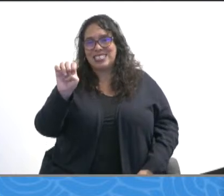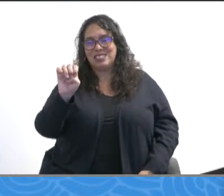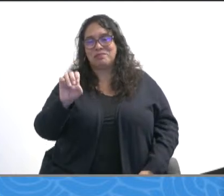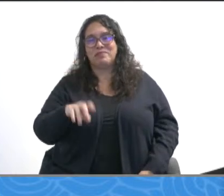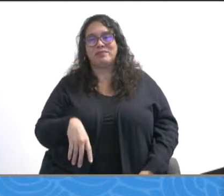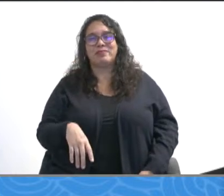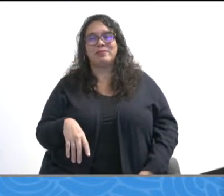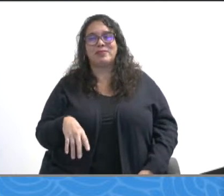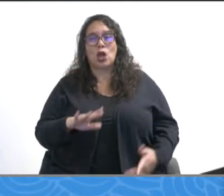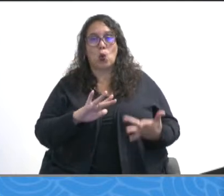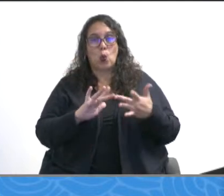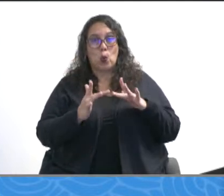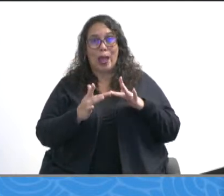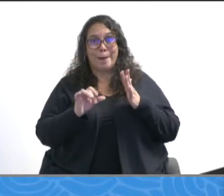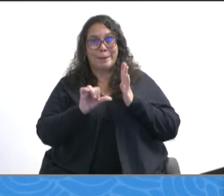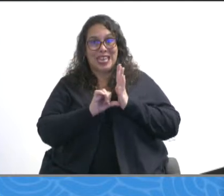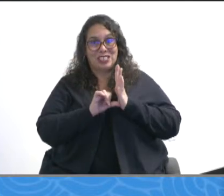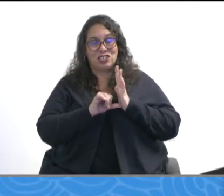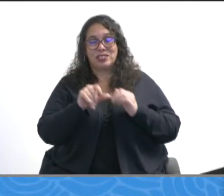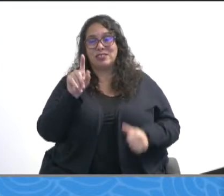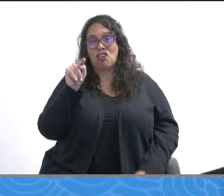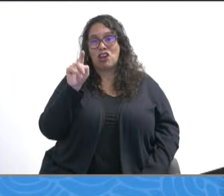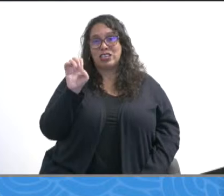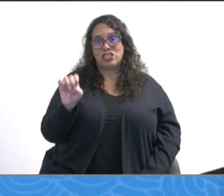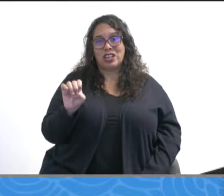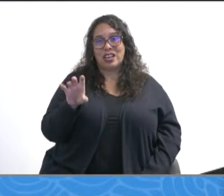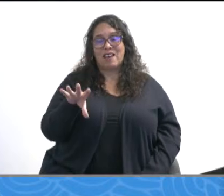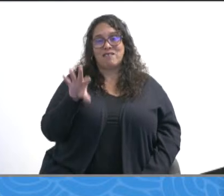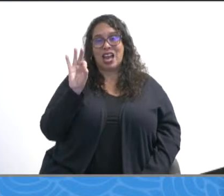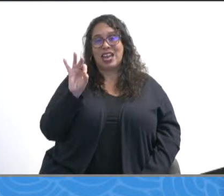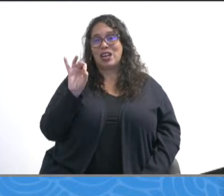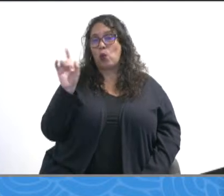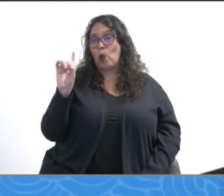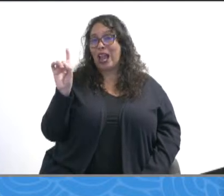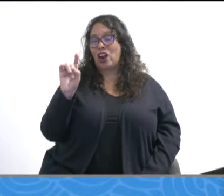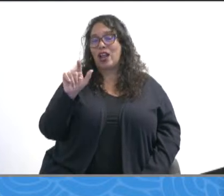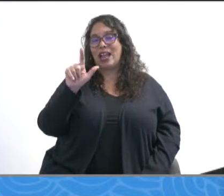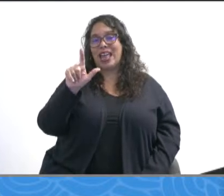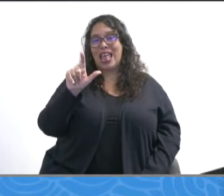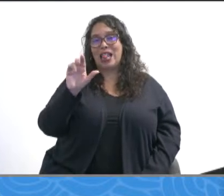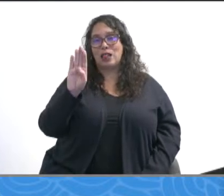on our webpage, the ThoughtExchange can be found at lbschools.net/lcap.